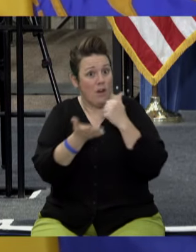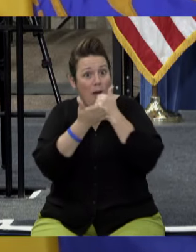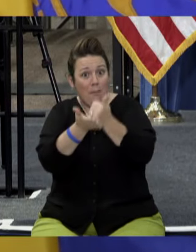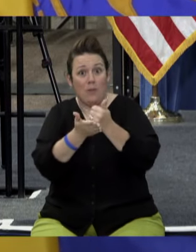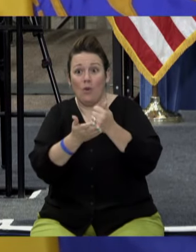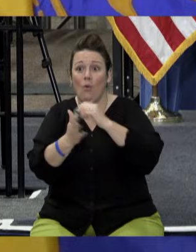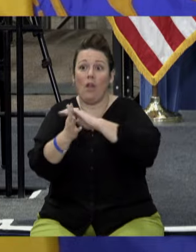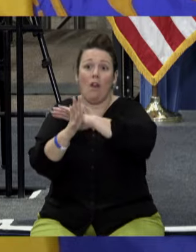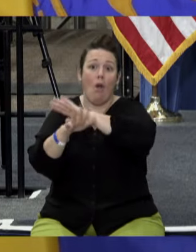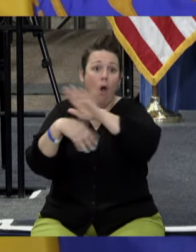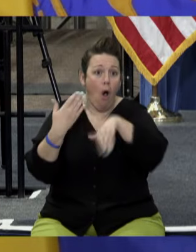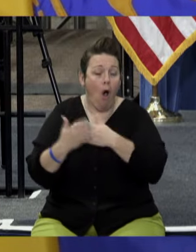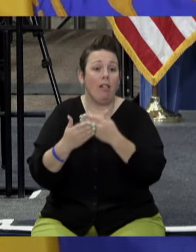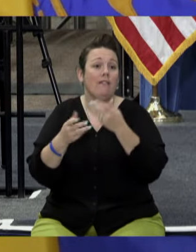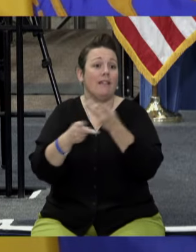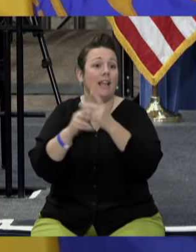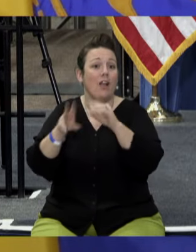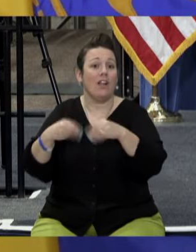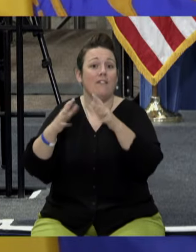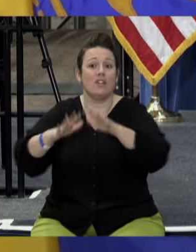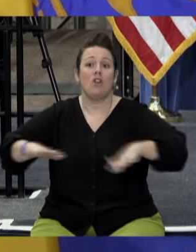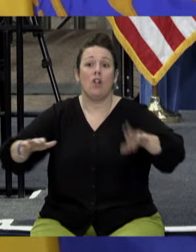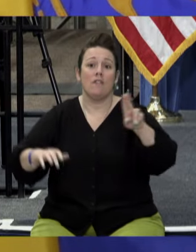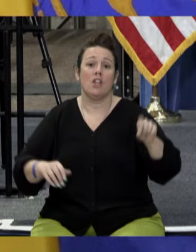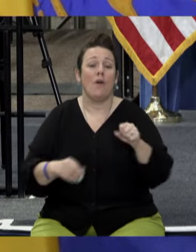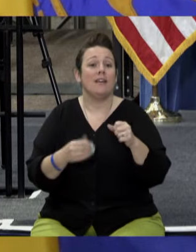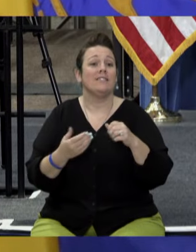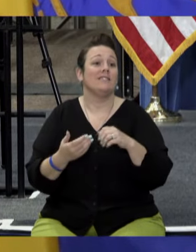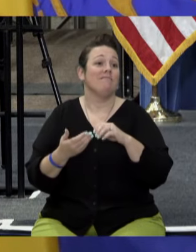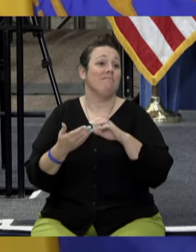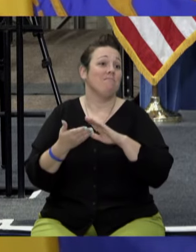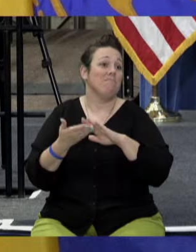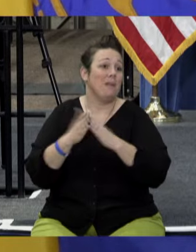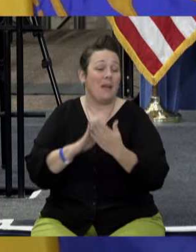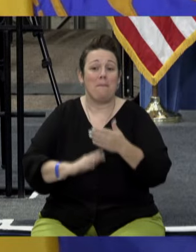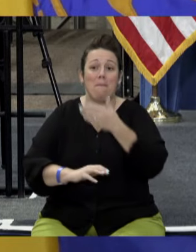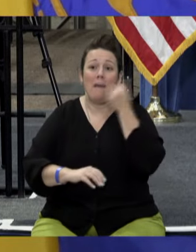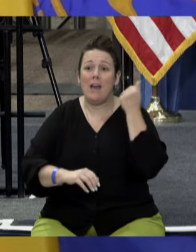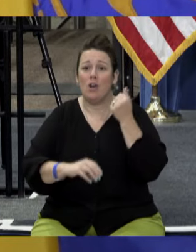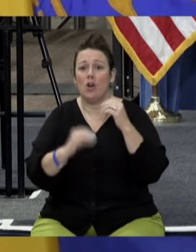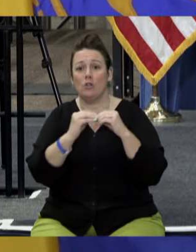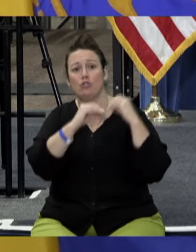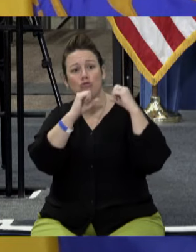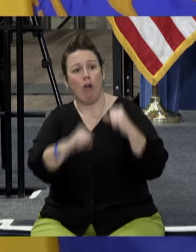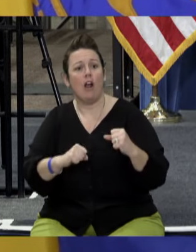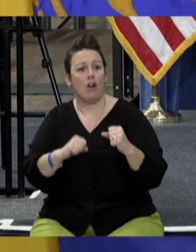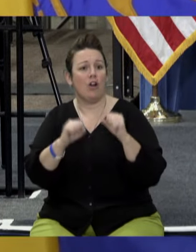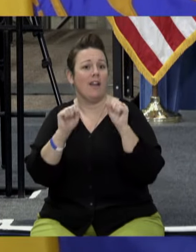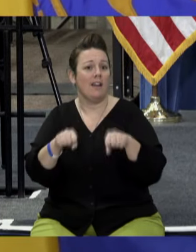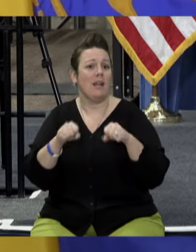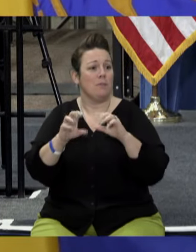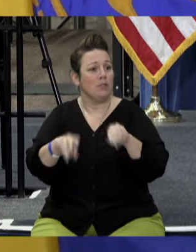the nation be better, be stronger, and be able to give the love and care that they want to give to